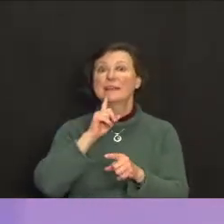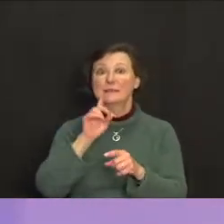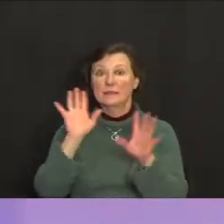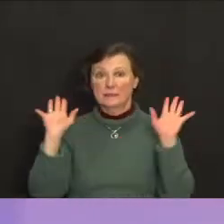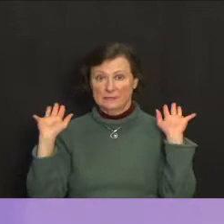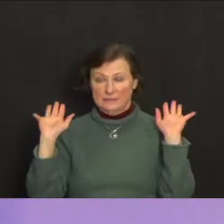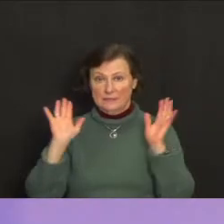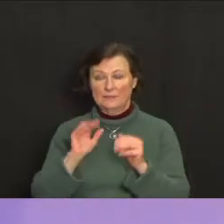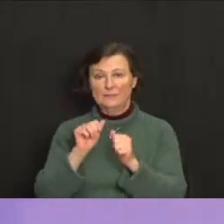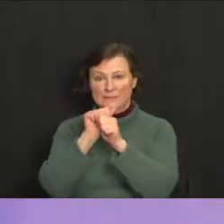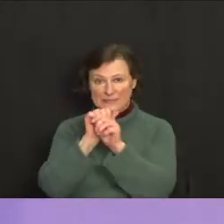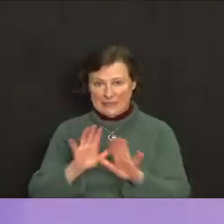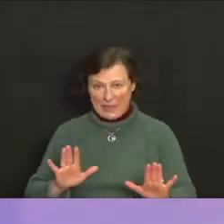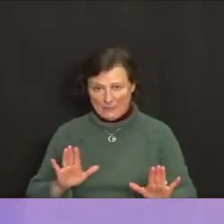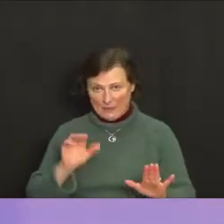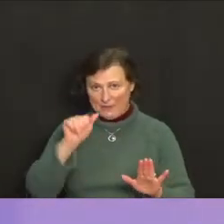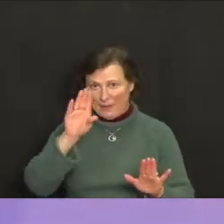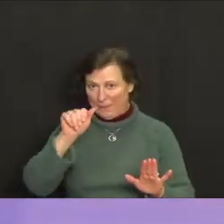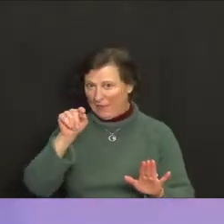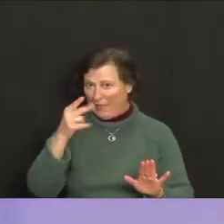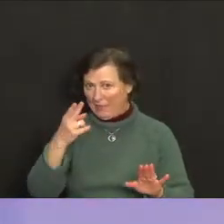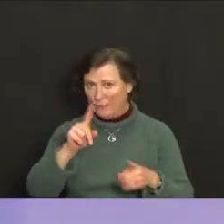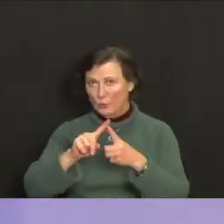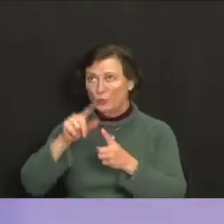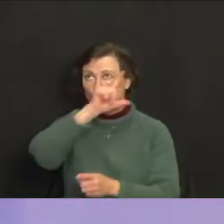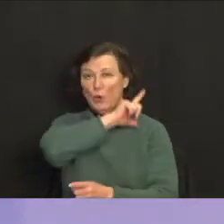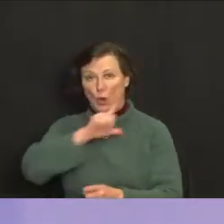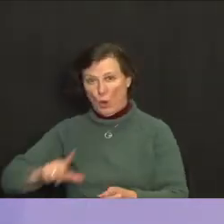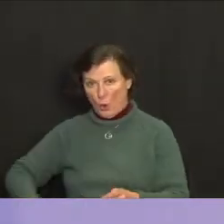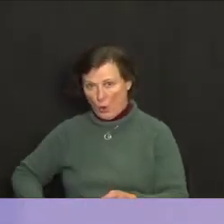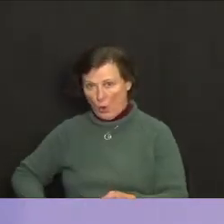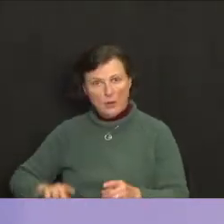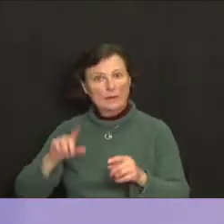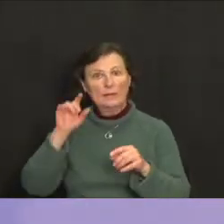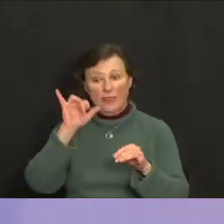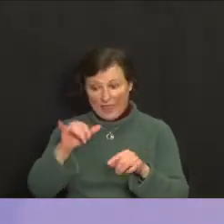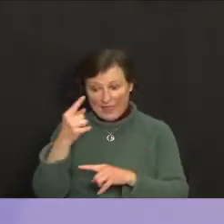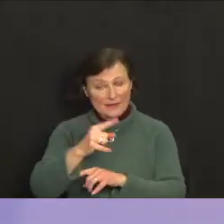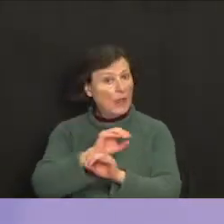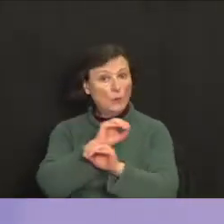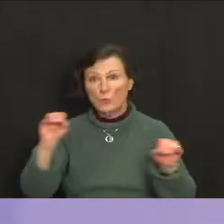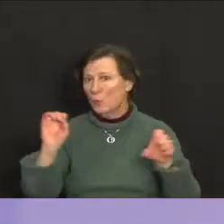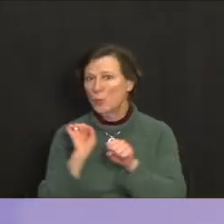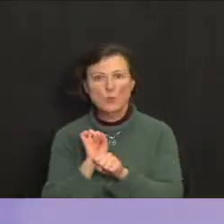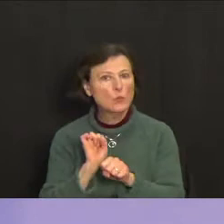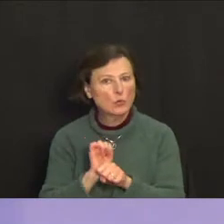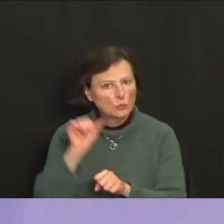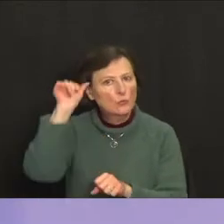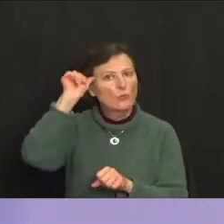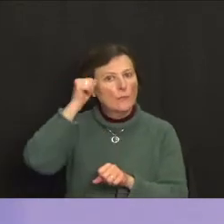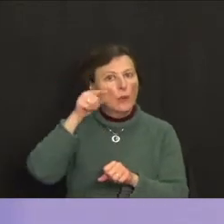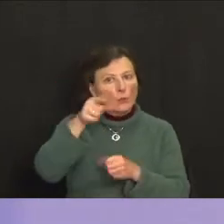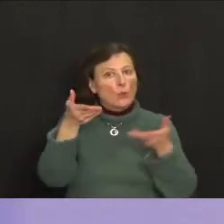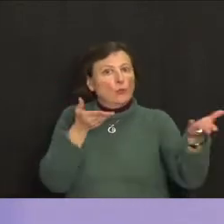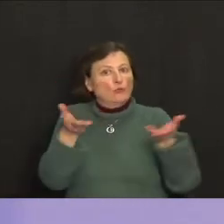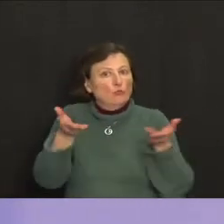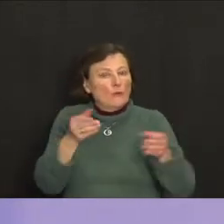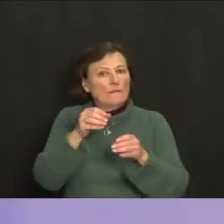In it you shall not do any work... you shall remember that you were a servant in the land of Egypt, and